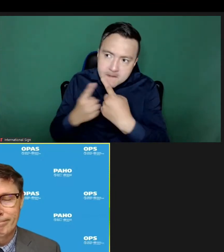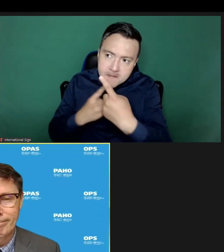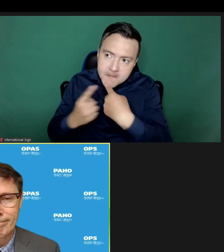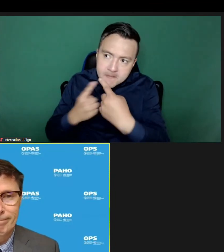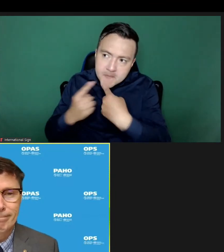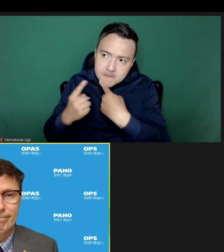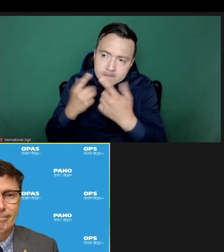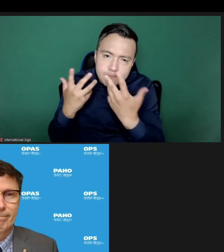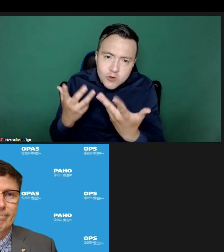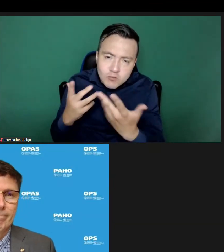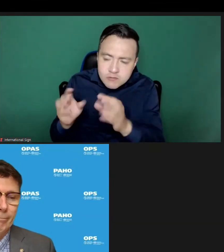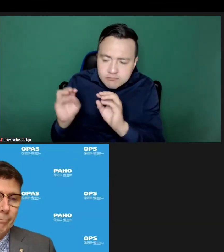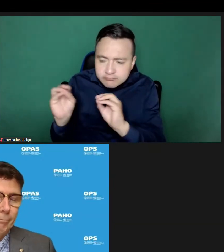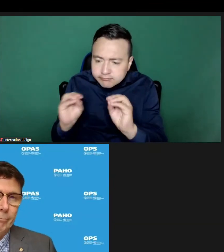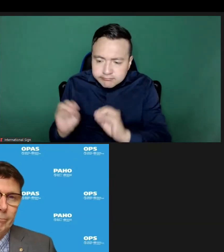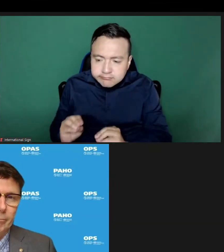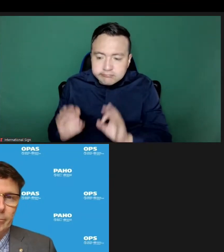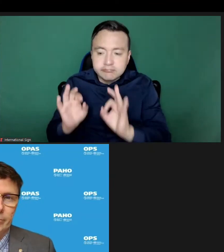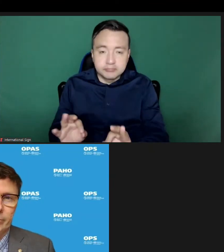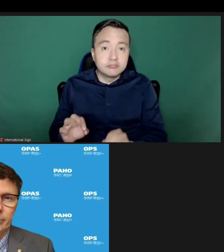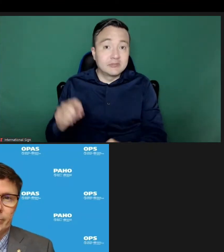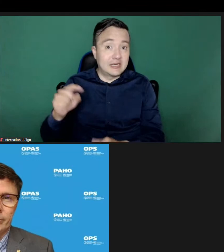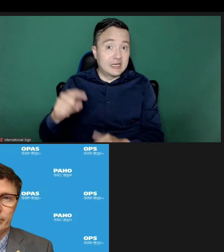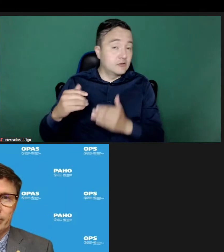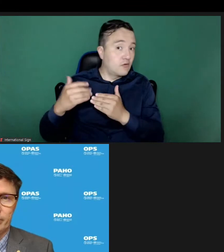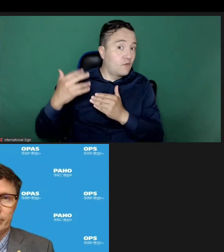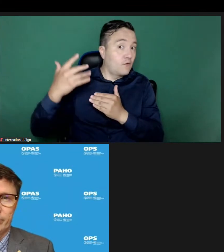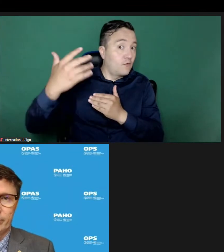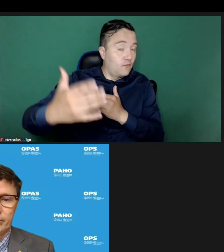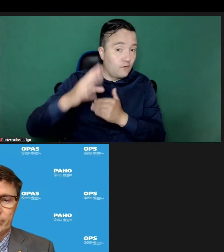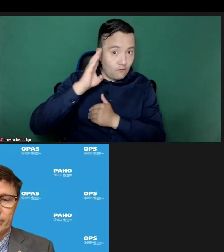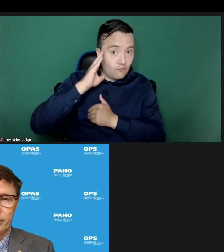Excellent. Thank you very much, Dr. Fitzgerald.